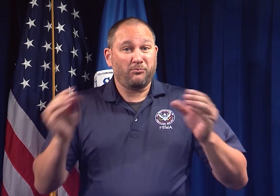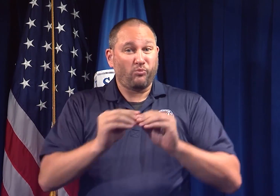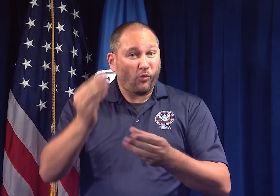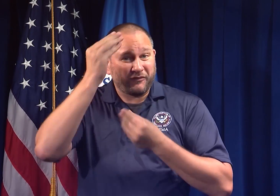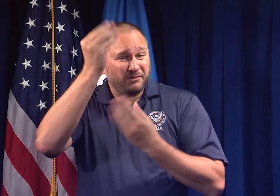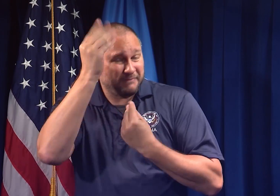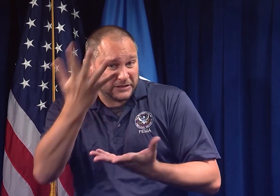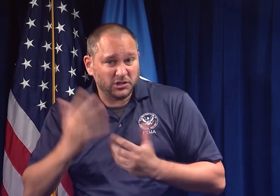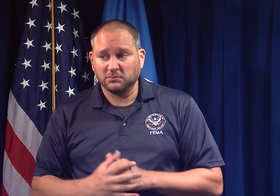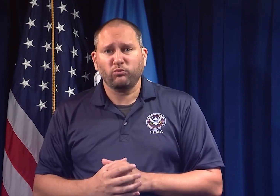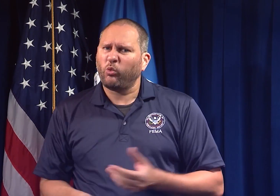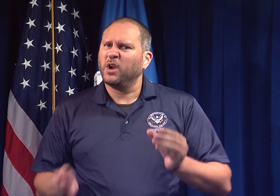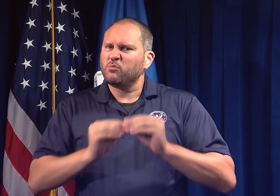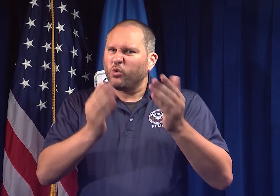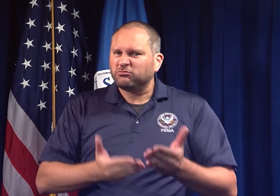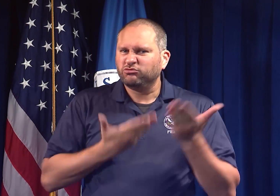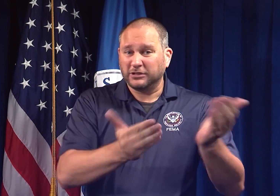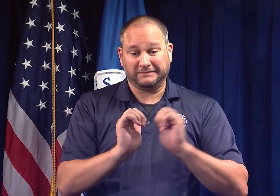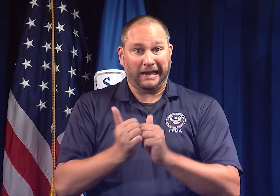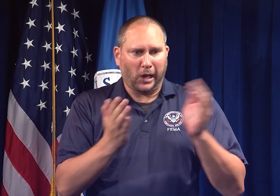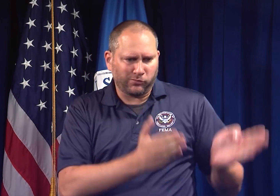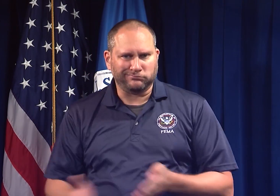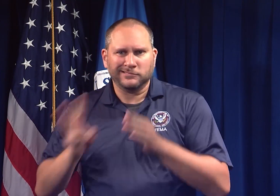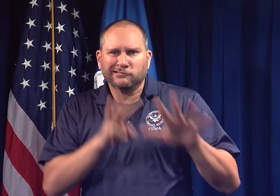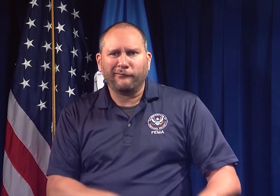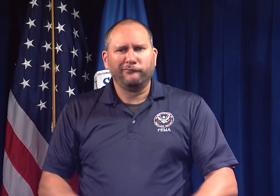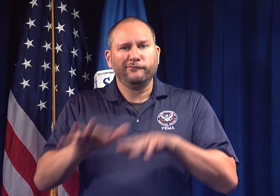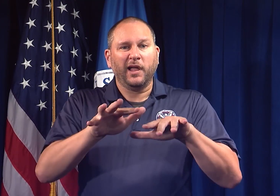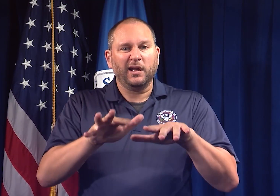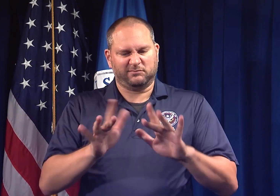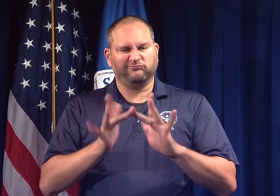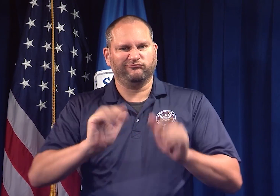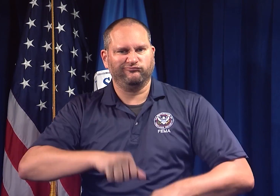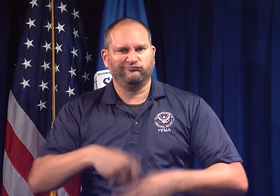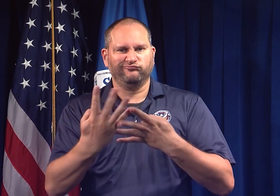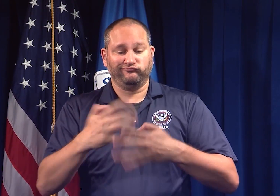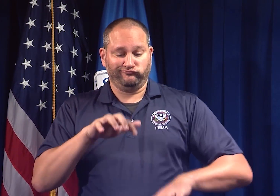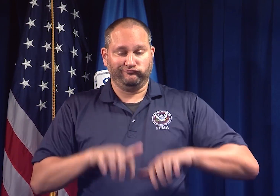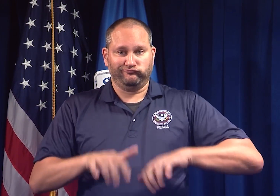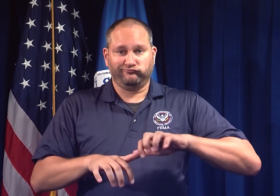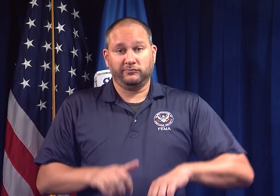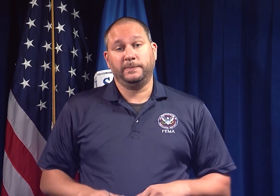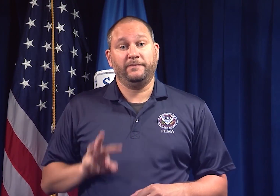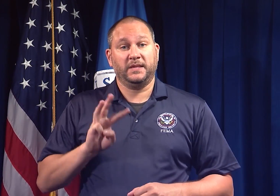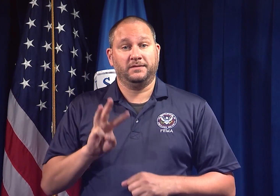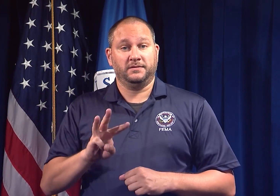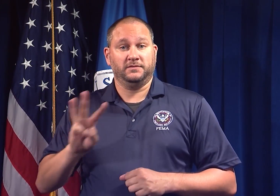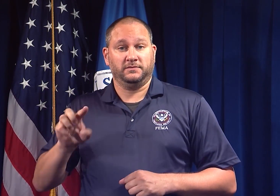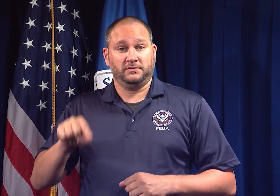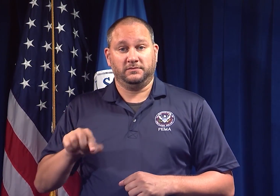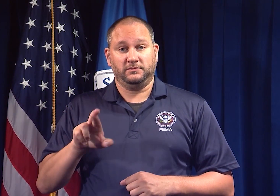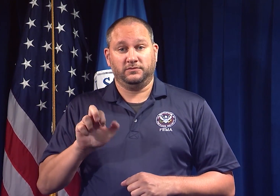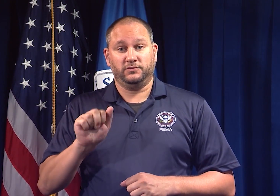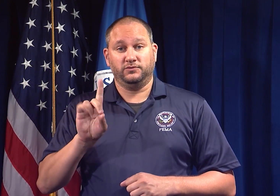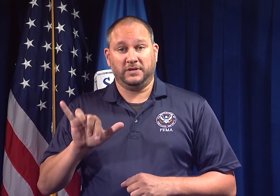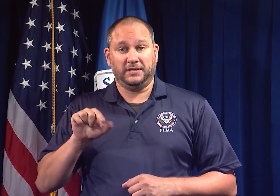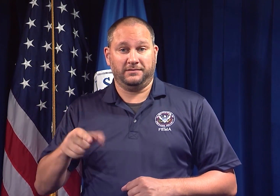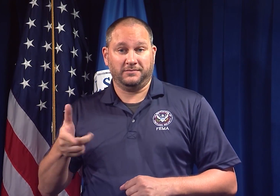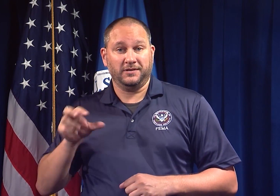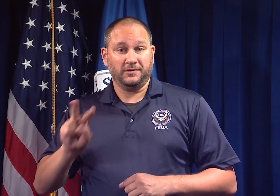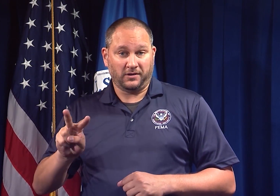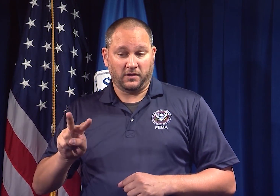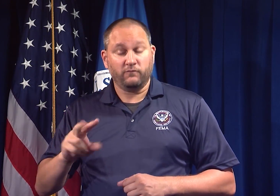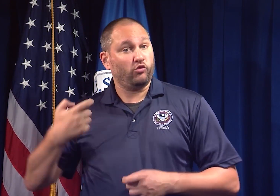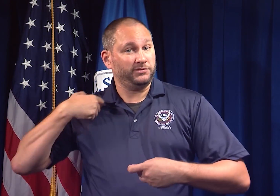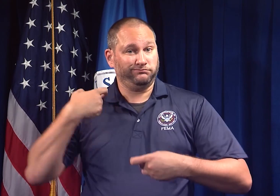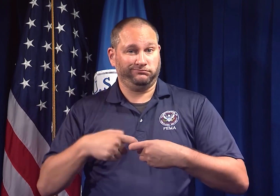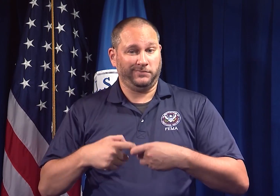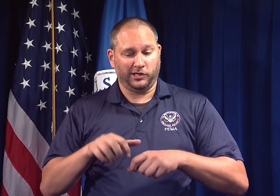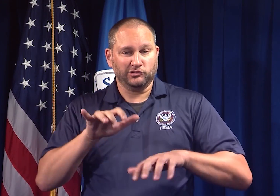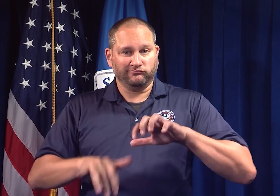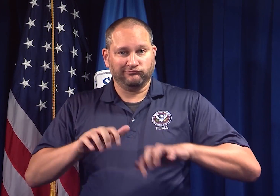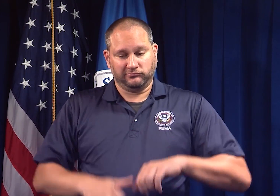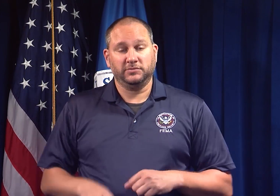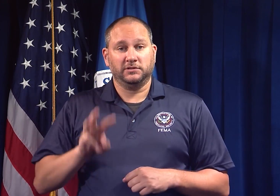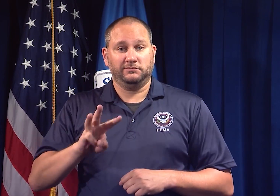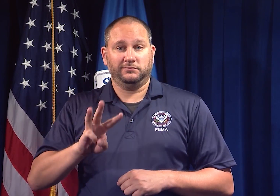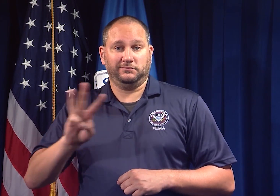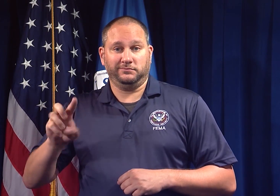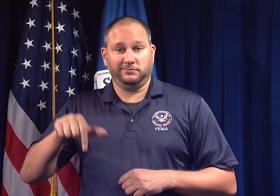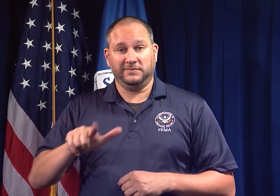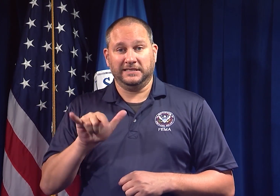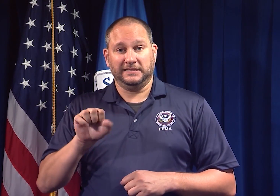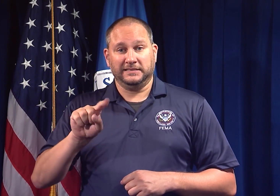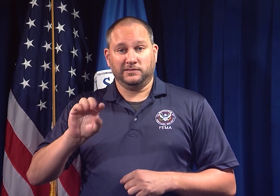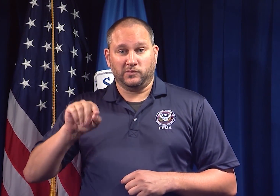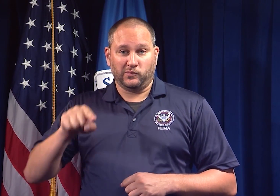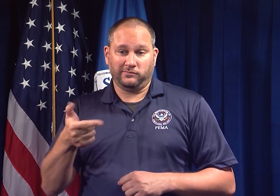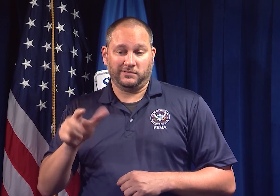Individuals should visit www.ready.gov or www.listo.gov